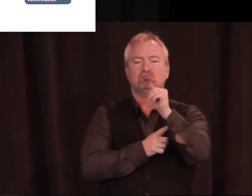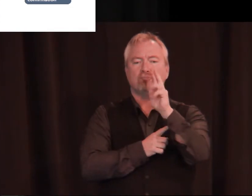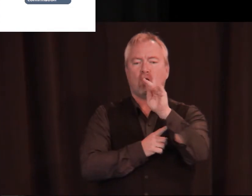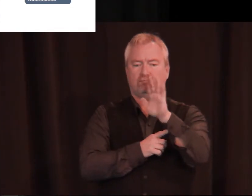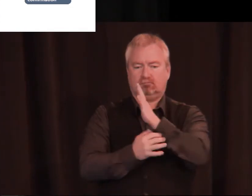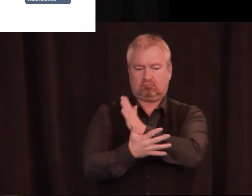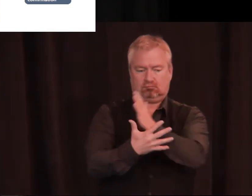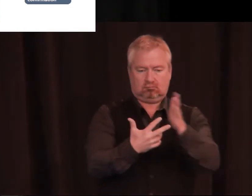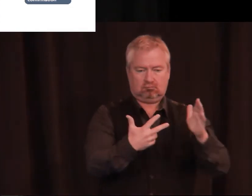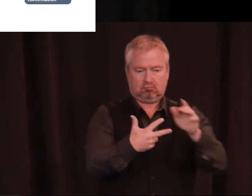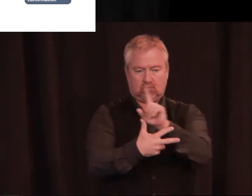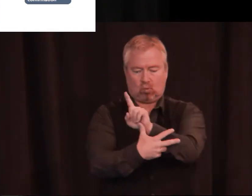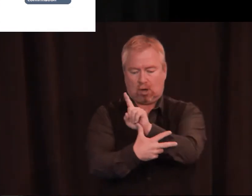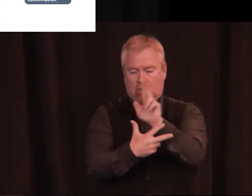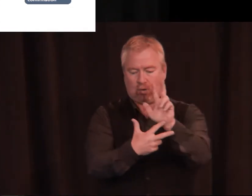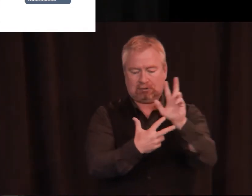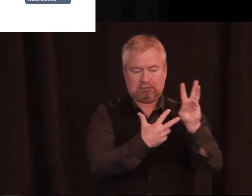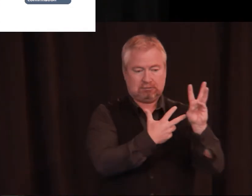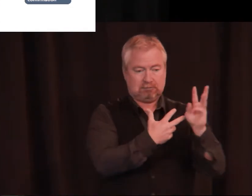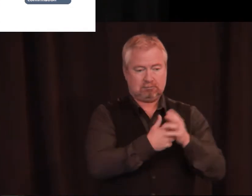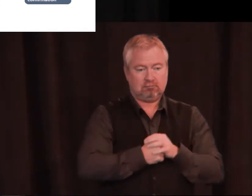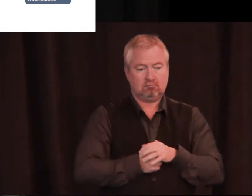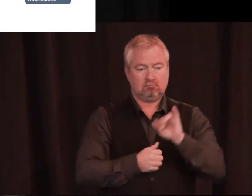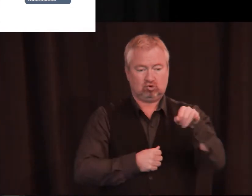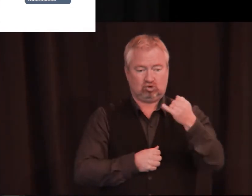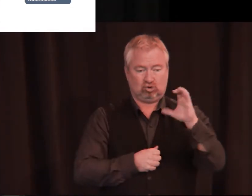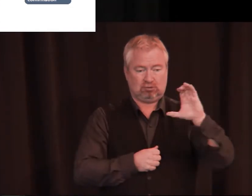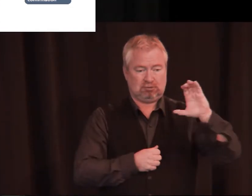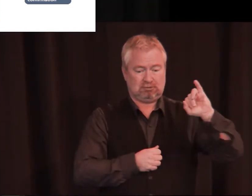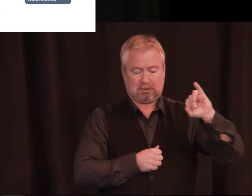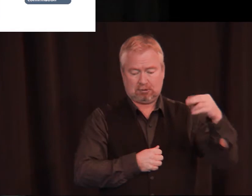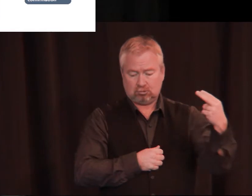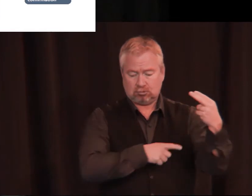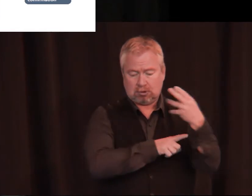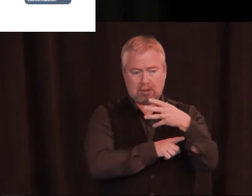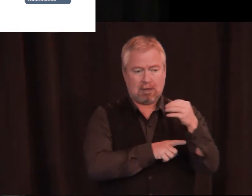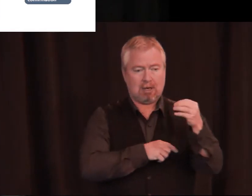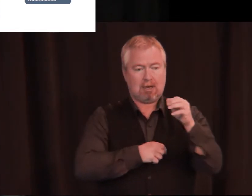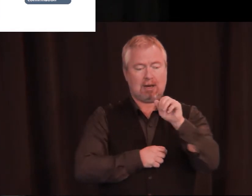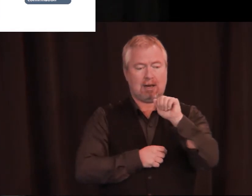on infant hearing in the American Association of Pediatricians.